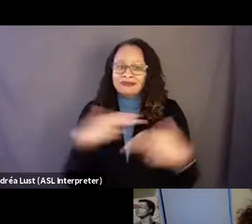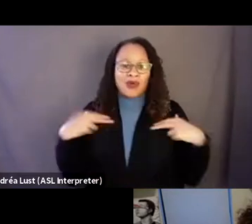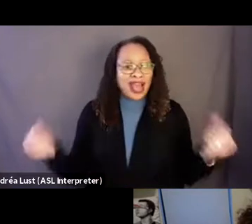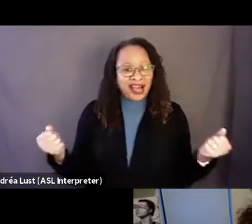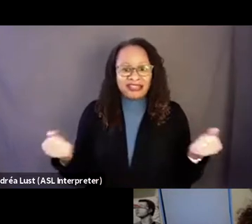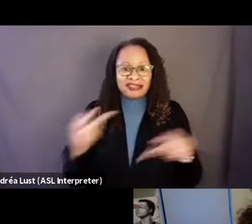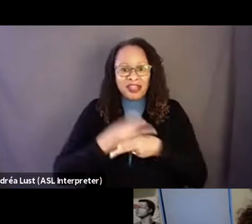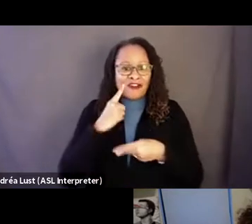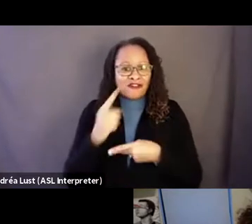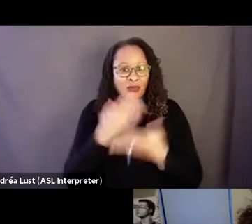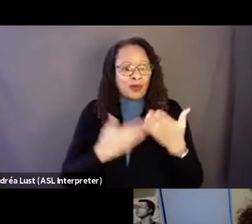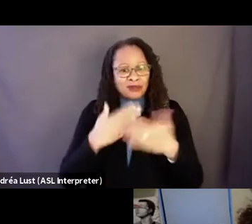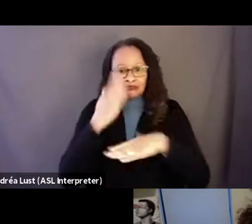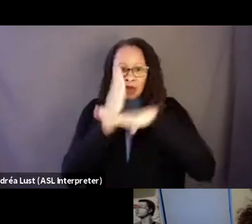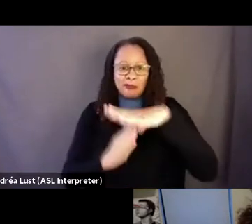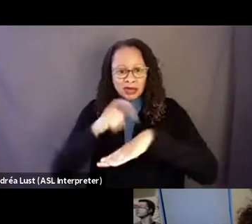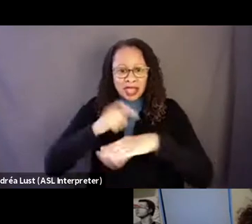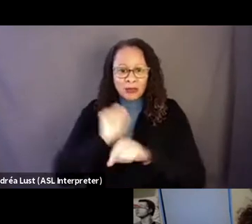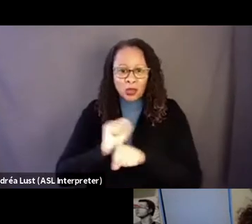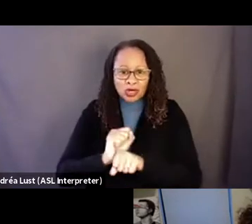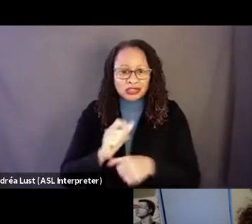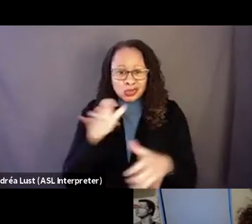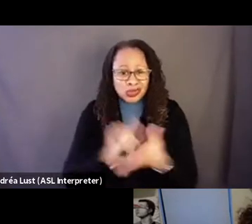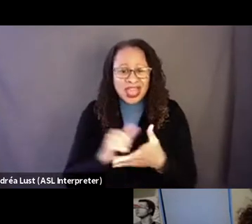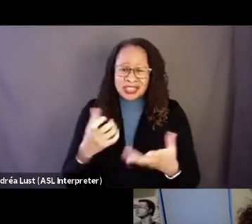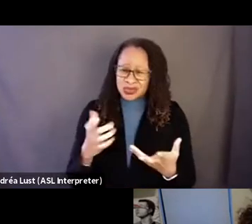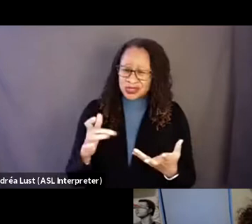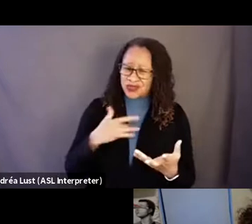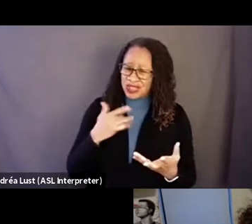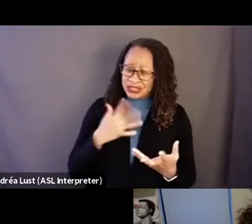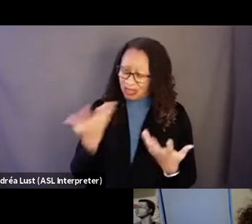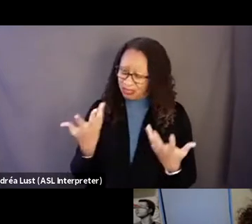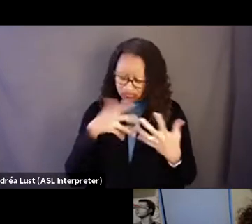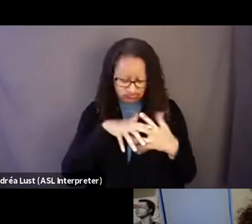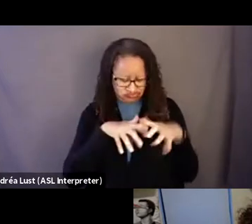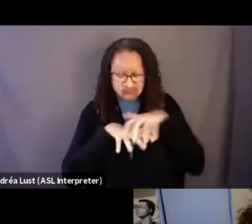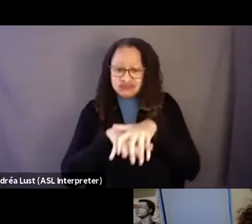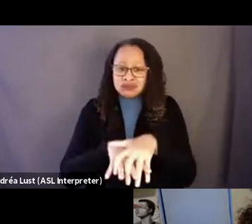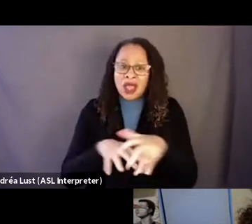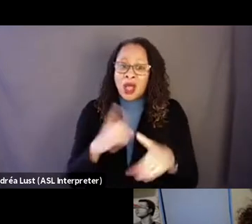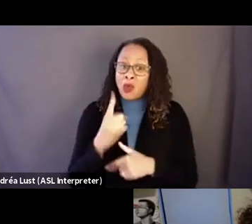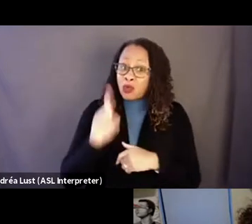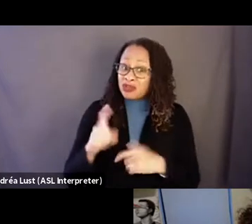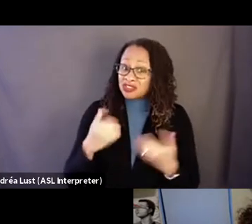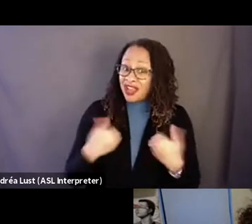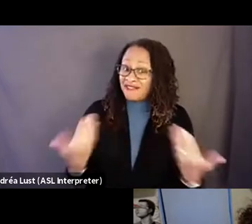So, it kind of all starts to feel very intertwined. And I guess the question I have for everyone